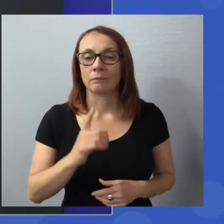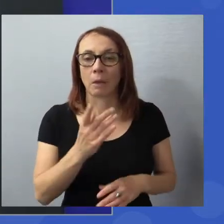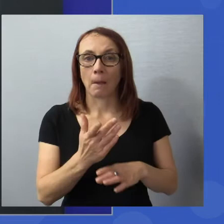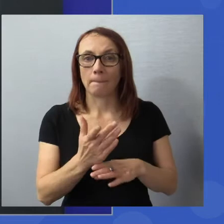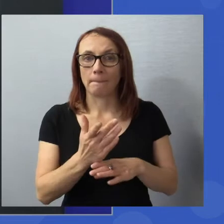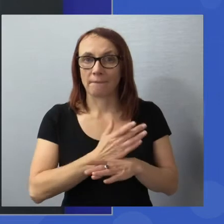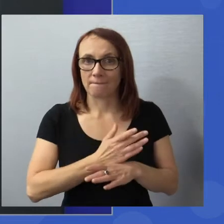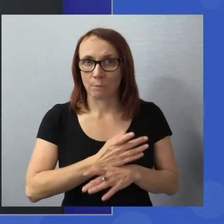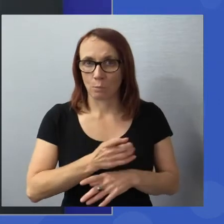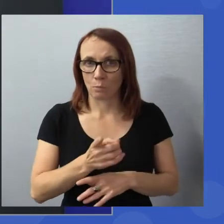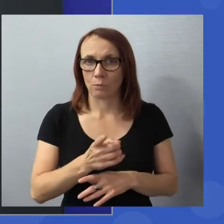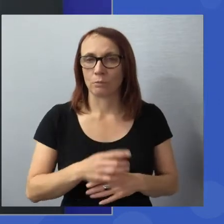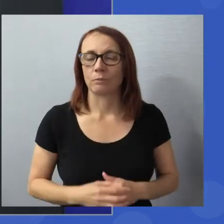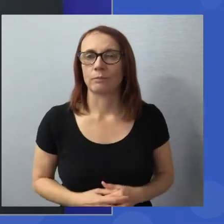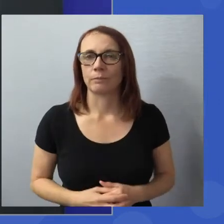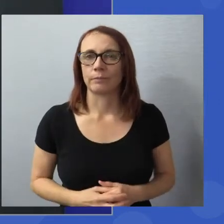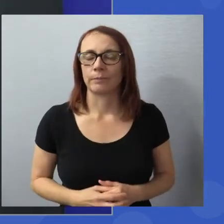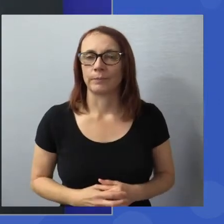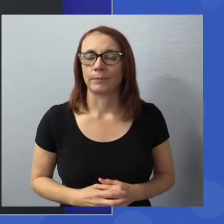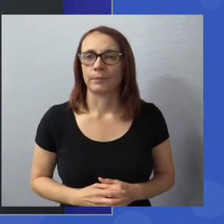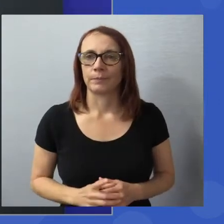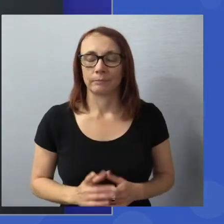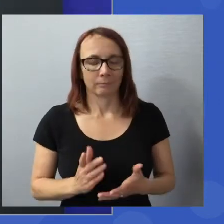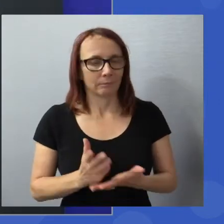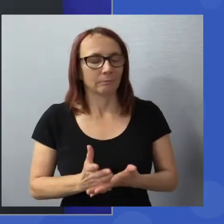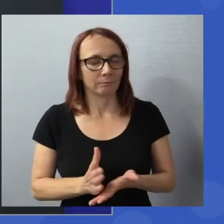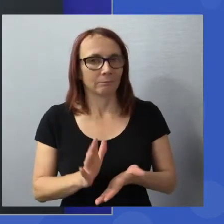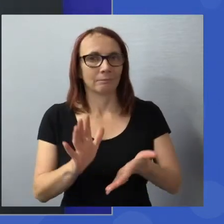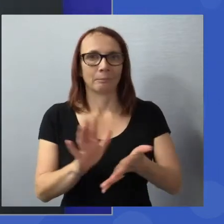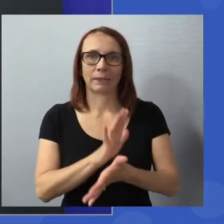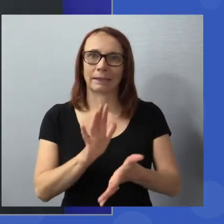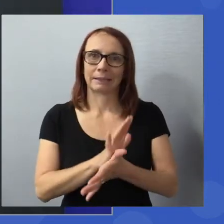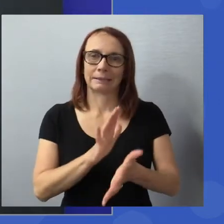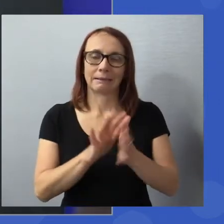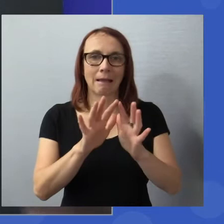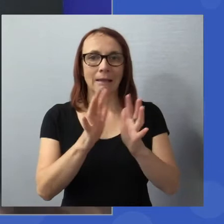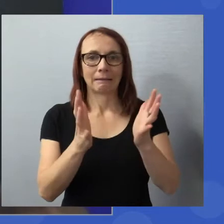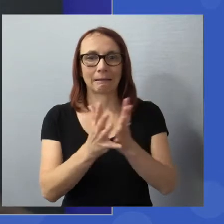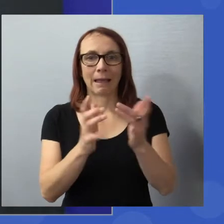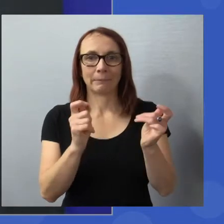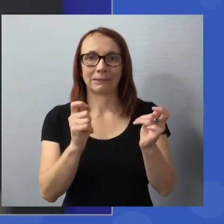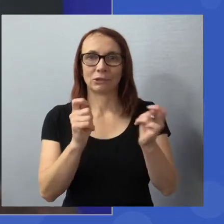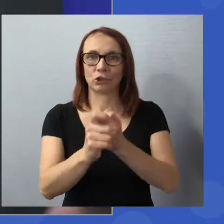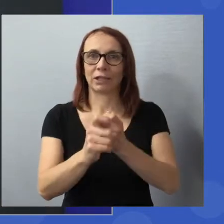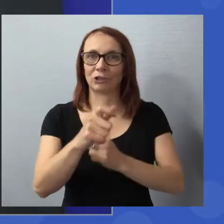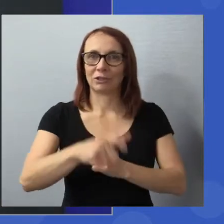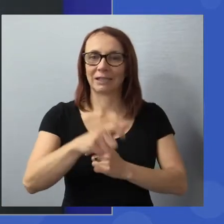we are very pleased to have the climate change citizens assembly coordinators